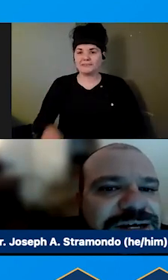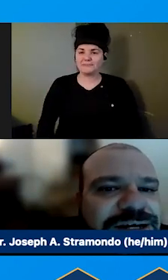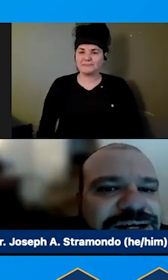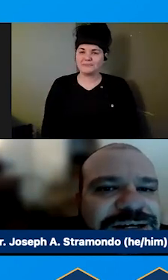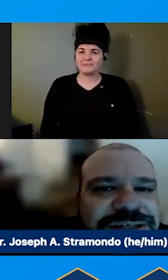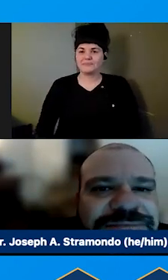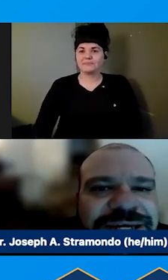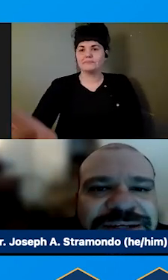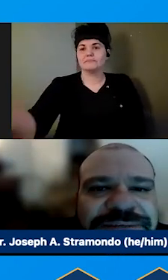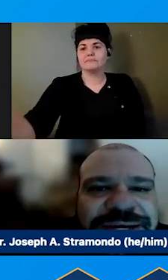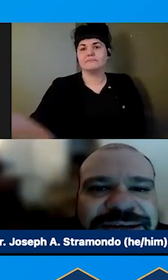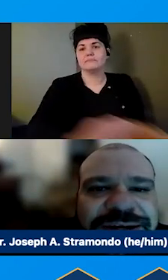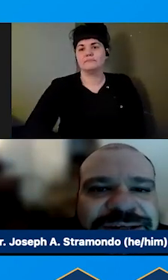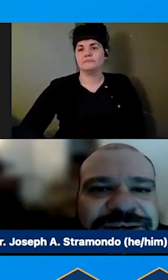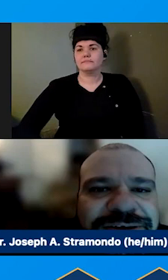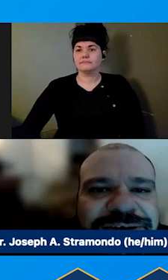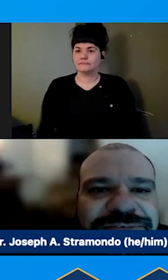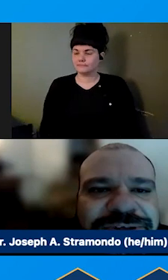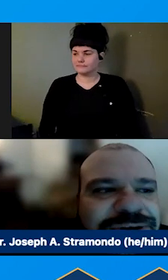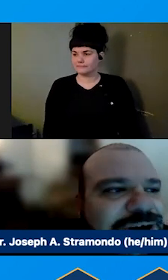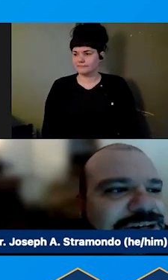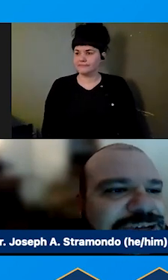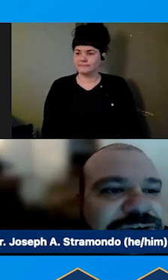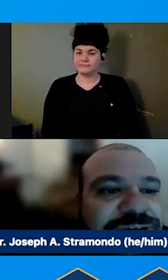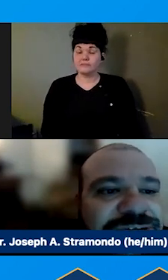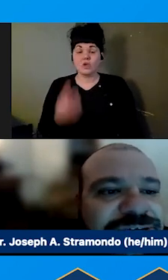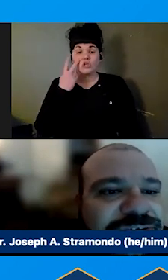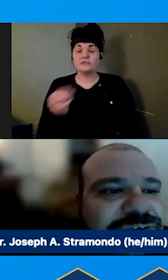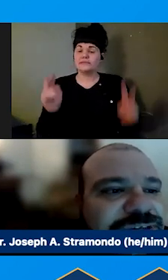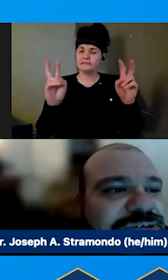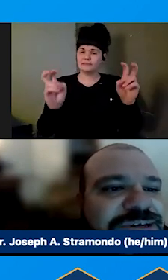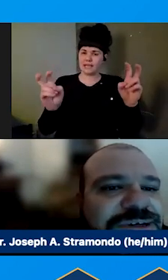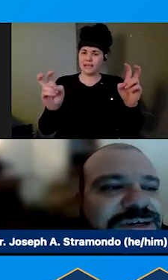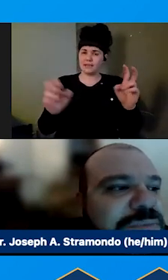Okay. So the main title here of the talk is ethical